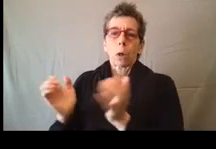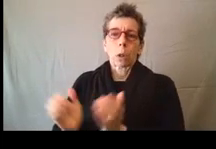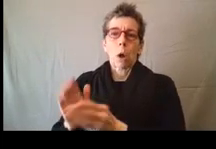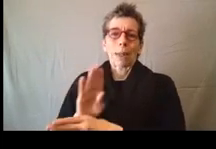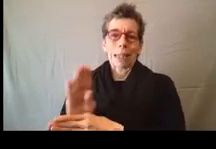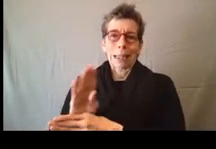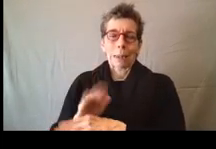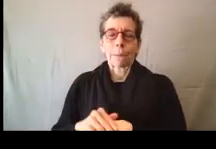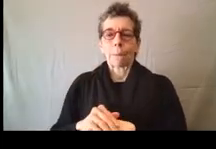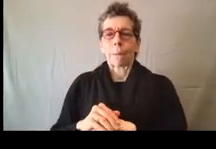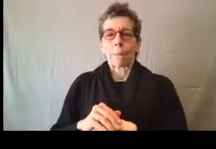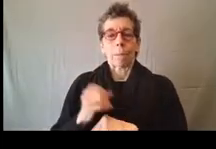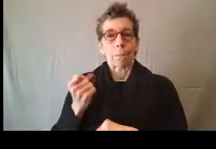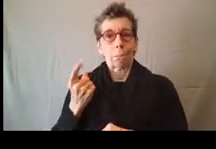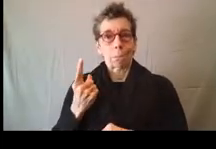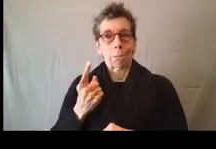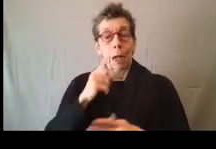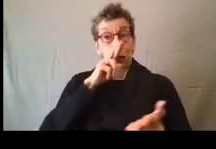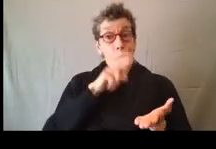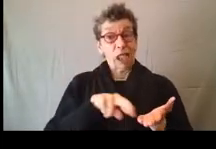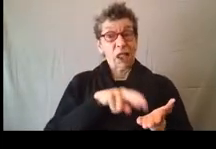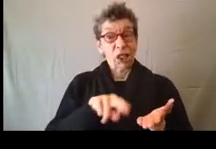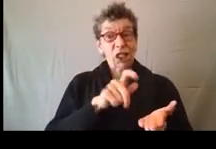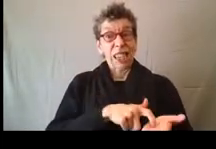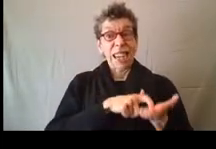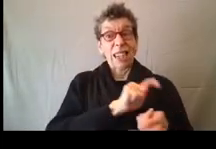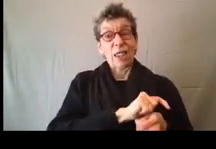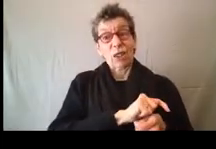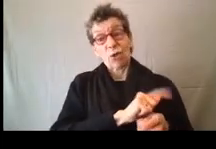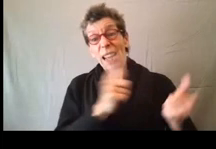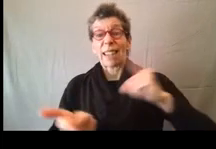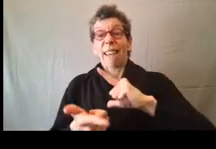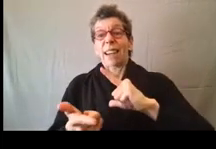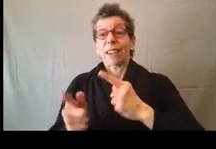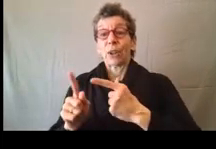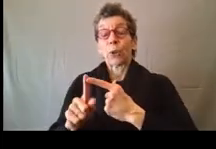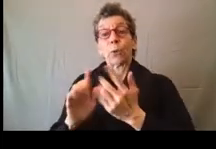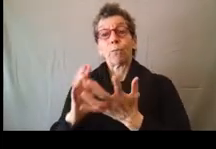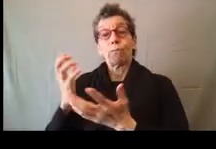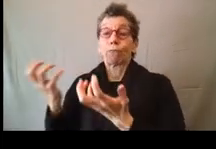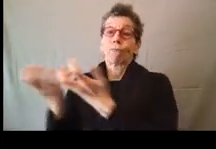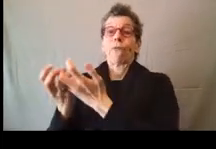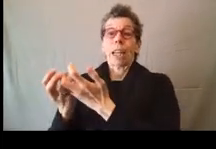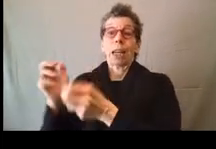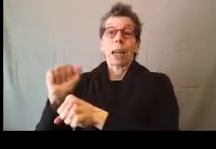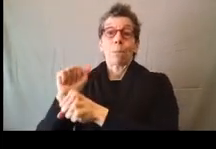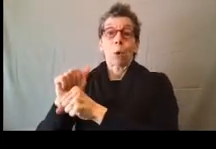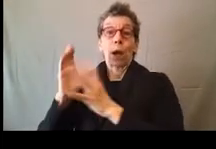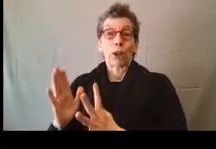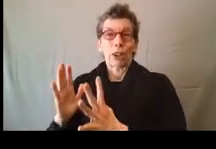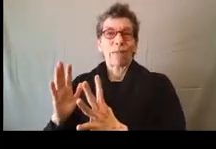how can we translate the research into a usable tool for employers. Well, in order for us